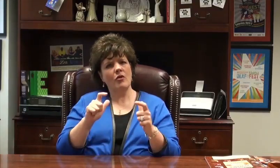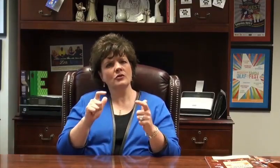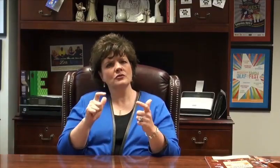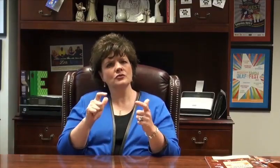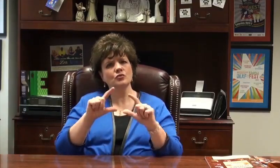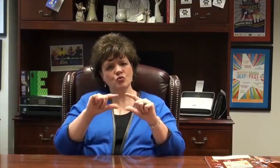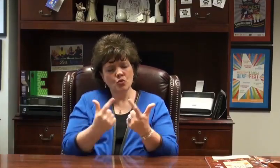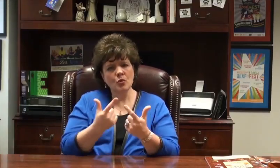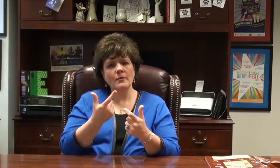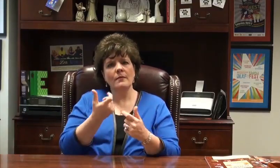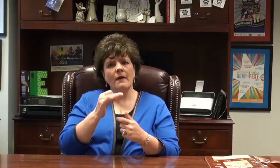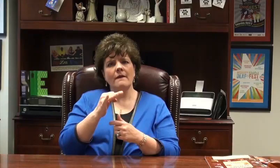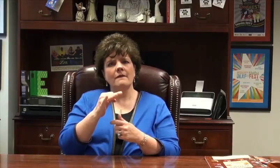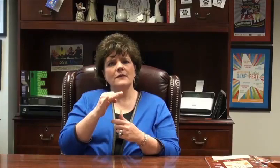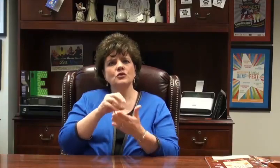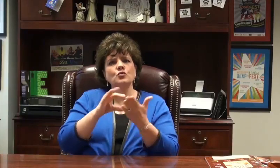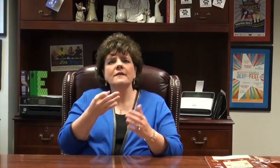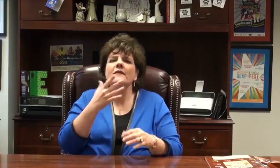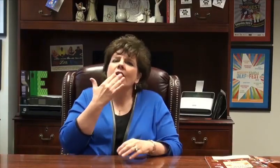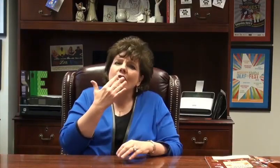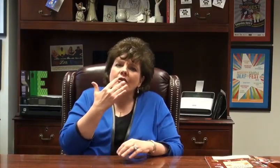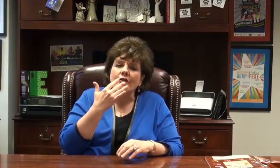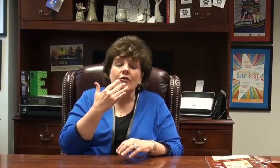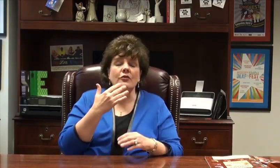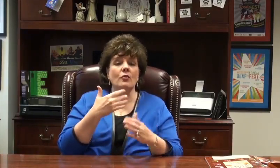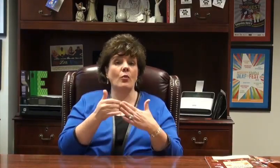Here at the Mississippi School for the Deaf, we have a large population of